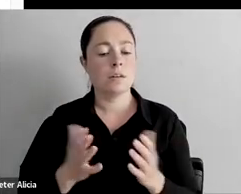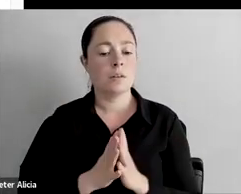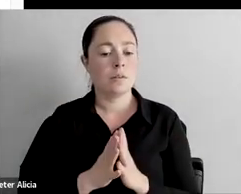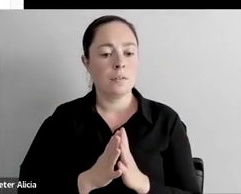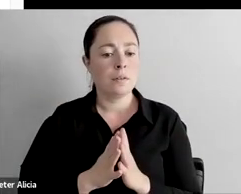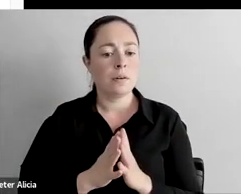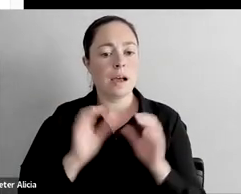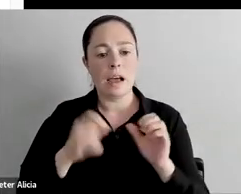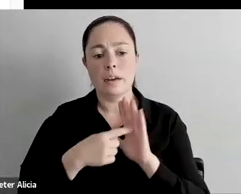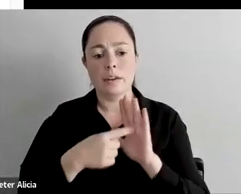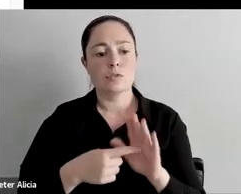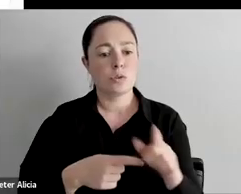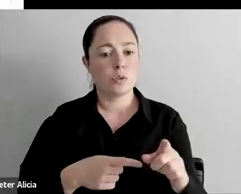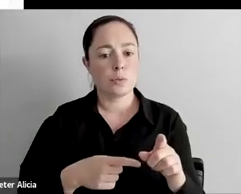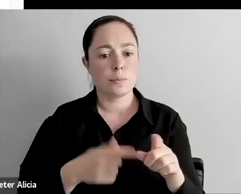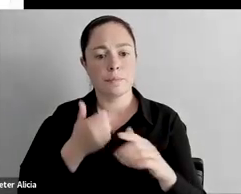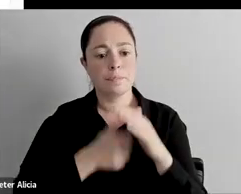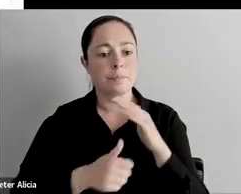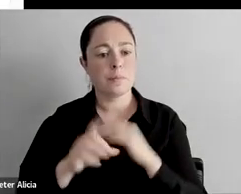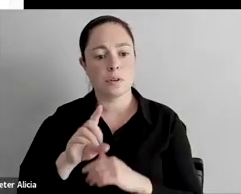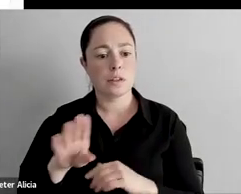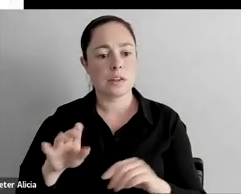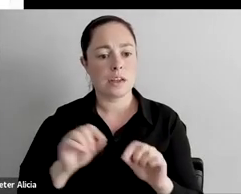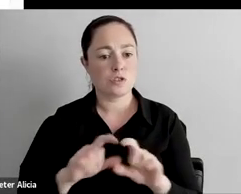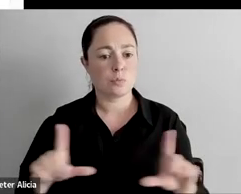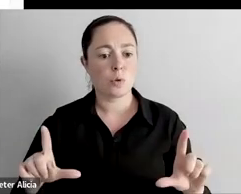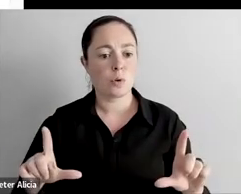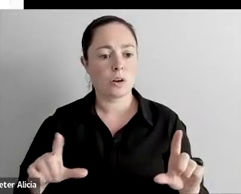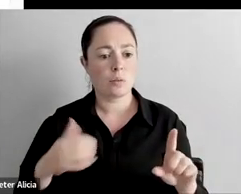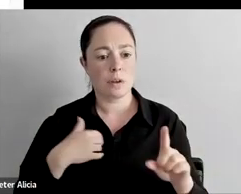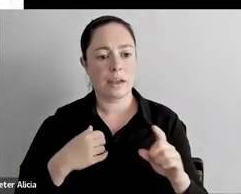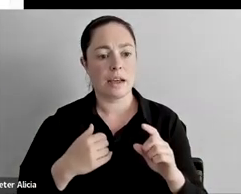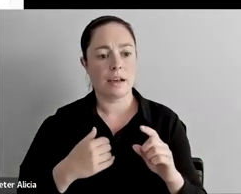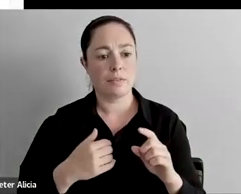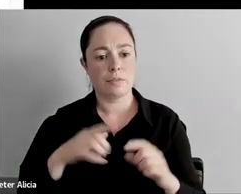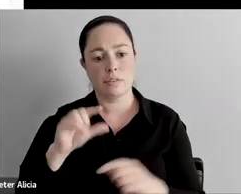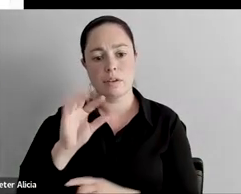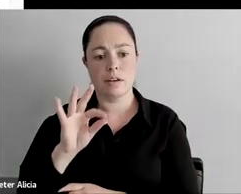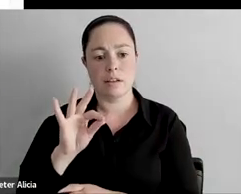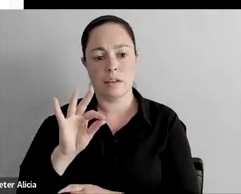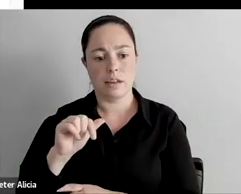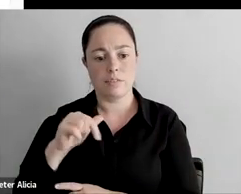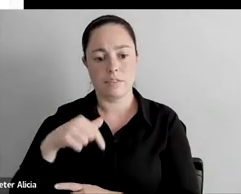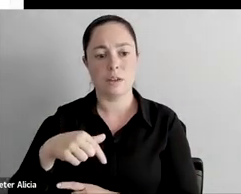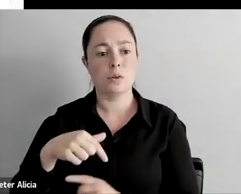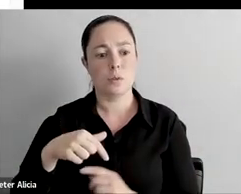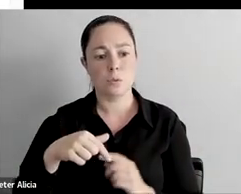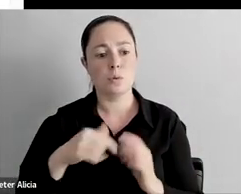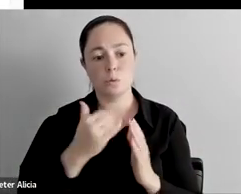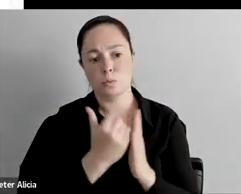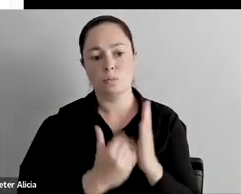the dashboard there are a list of frequently asked questions. So this is going to provide more